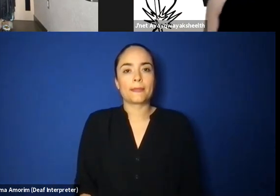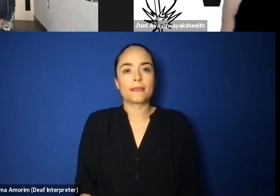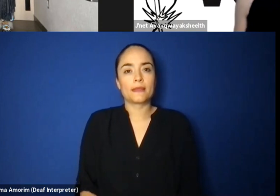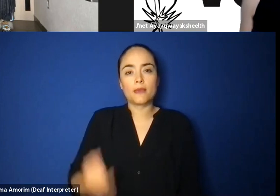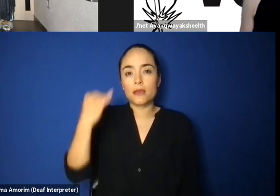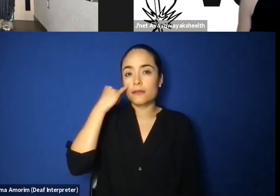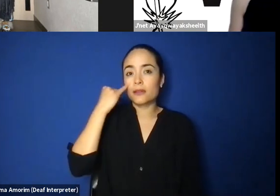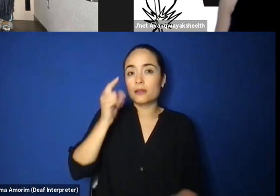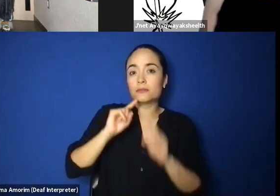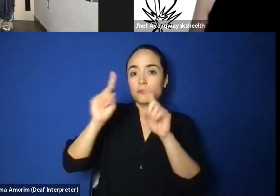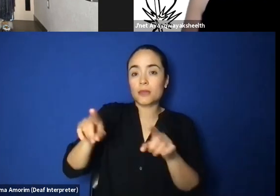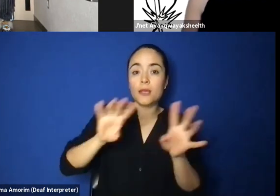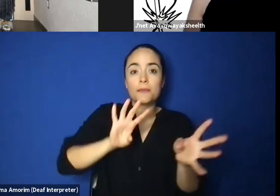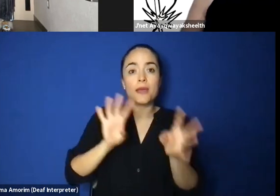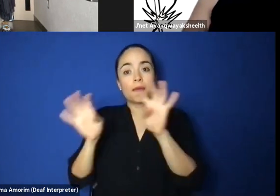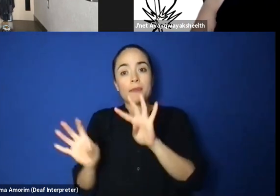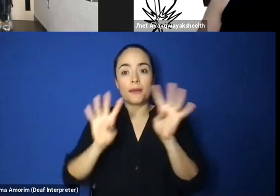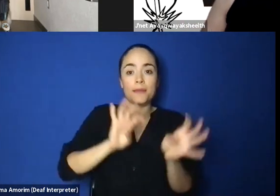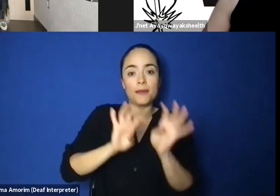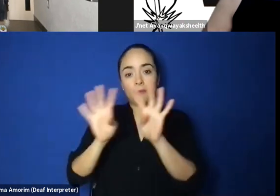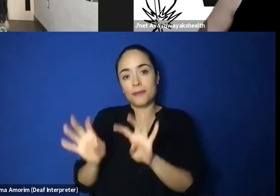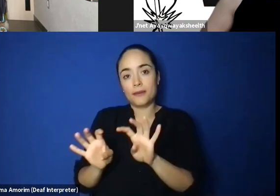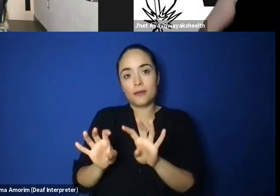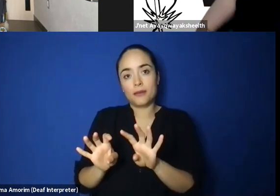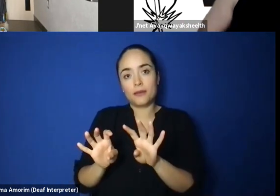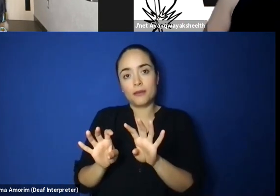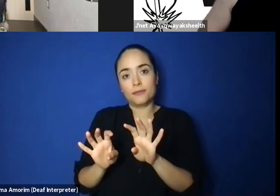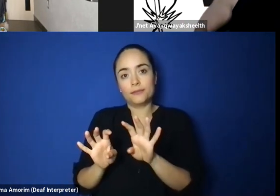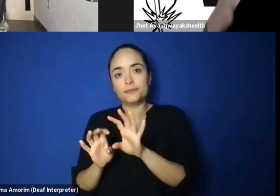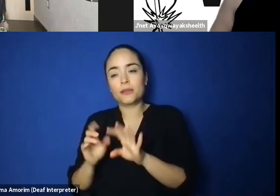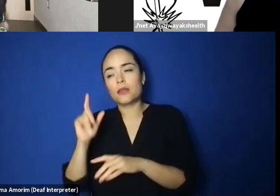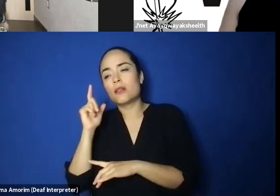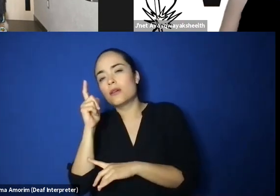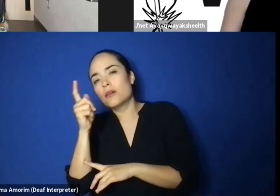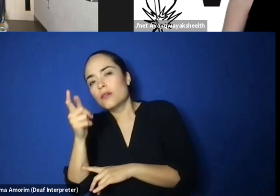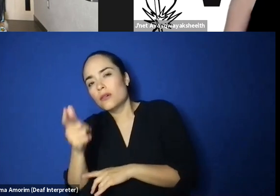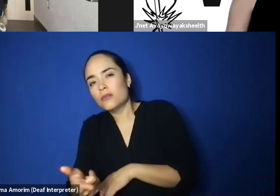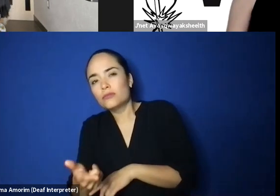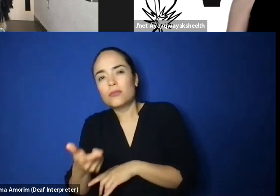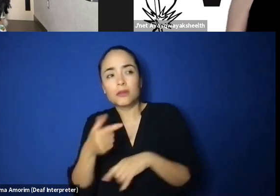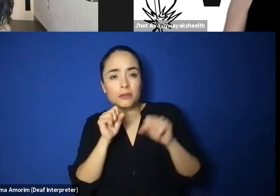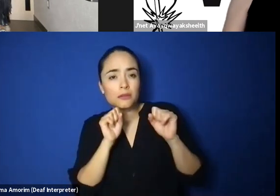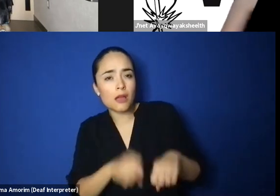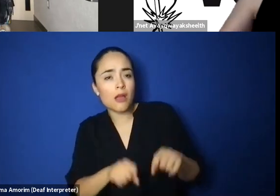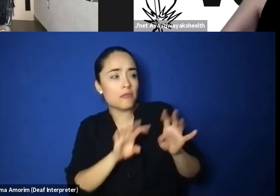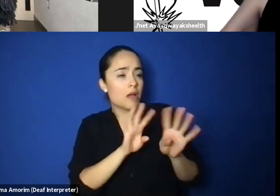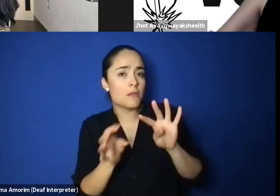somewhere, or when we're able to gather, then you would be able to come out, and show off your moves,